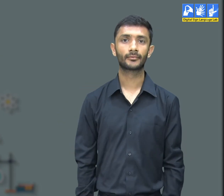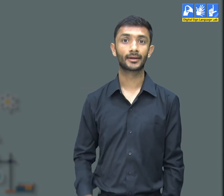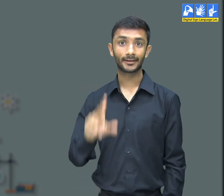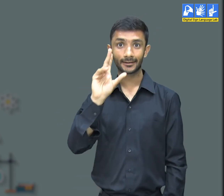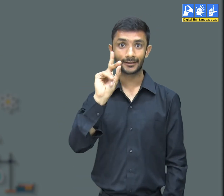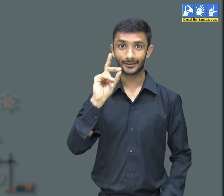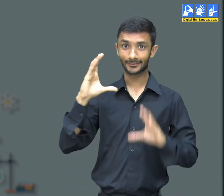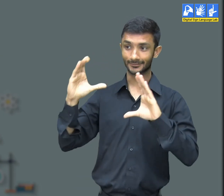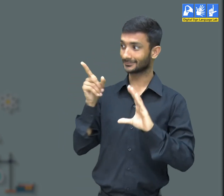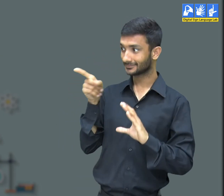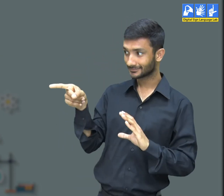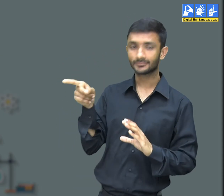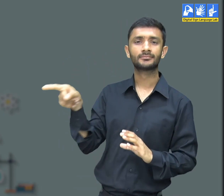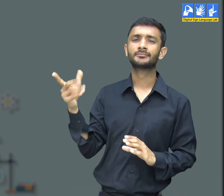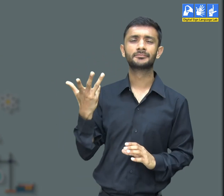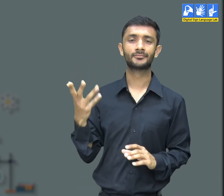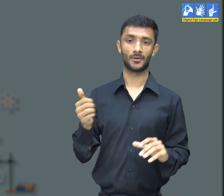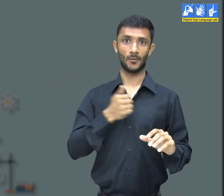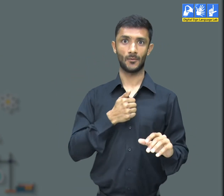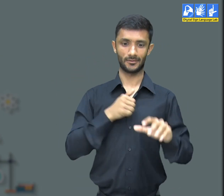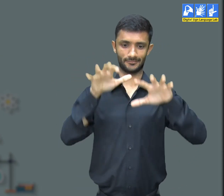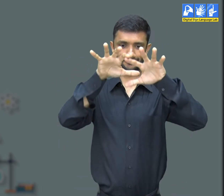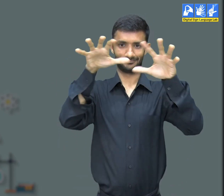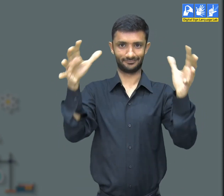Second is Geophysics.